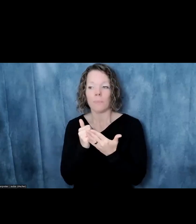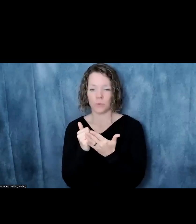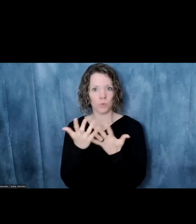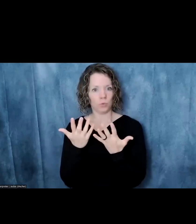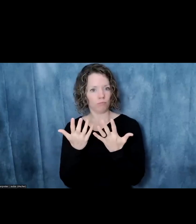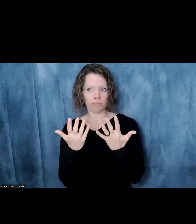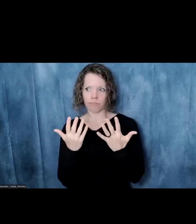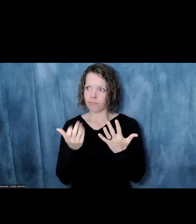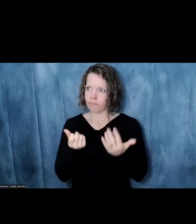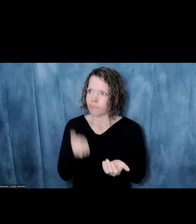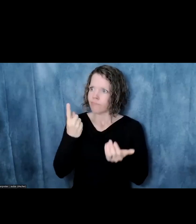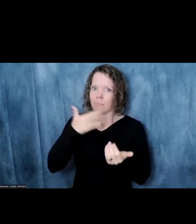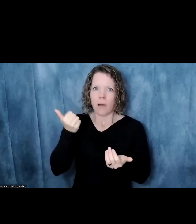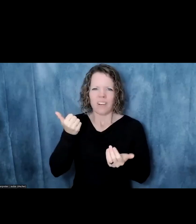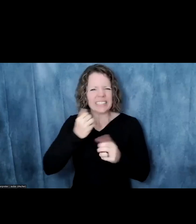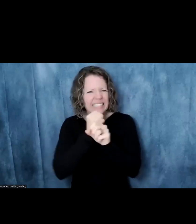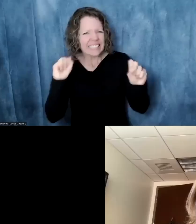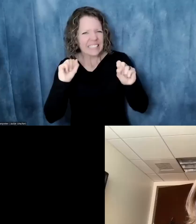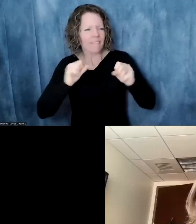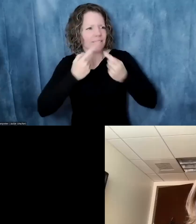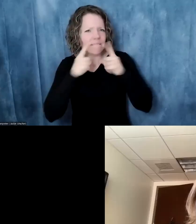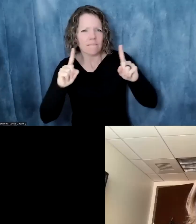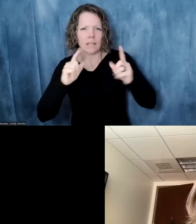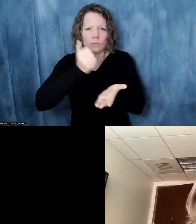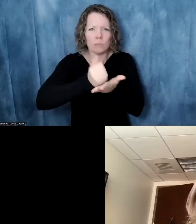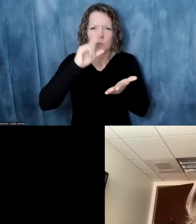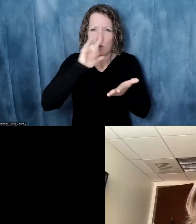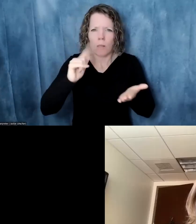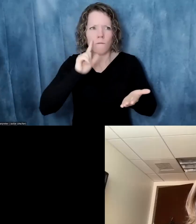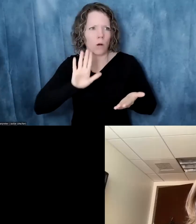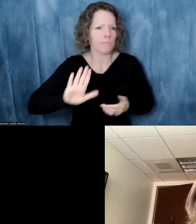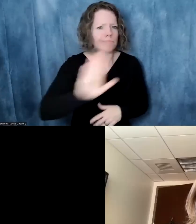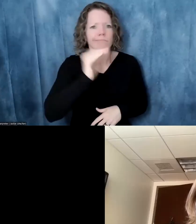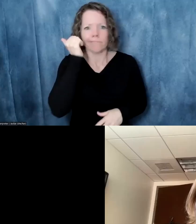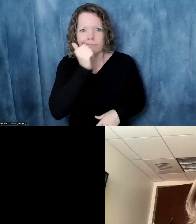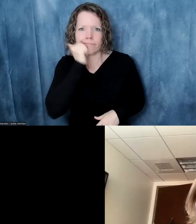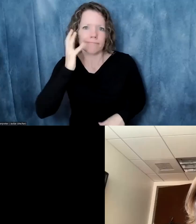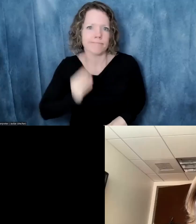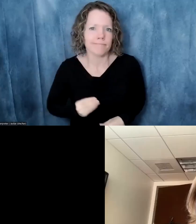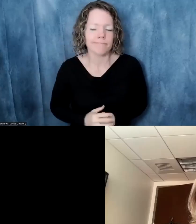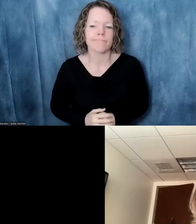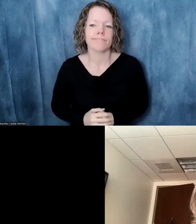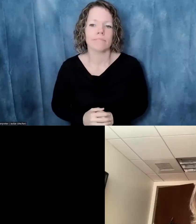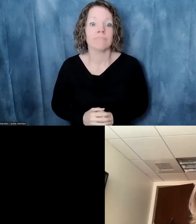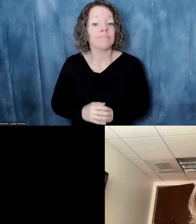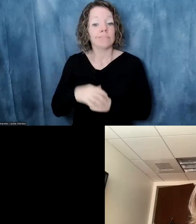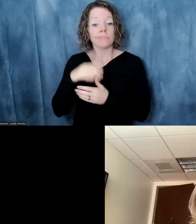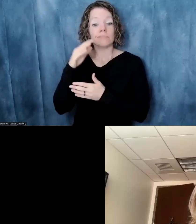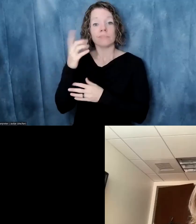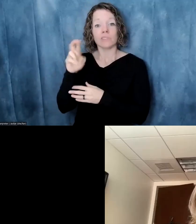treatments in real world settings. Some of her work involves overcoming biases and misconceptions